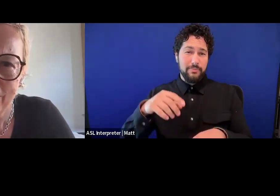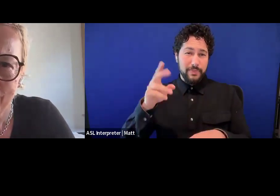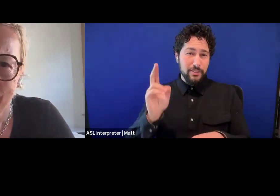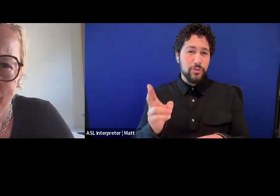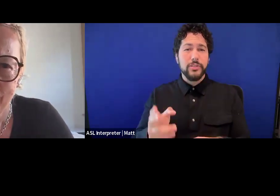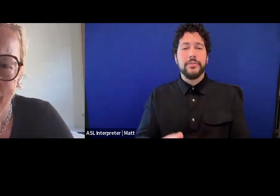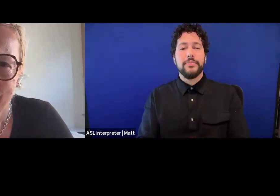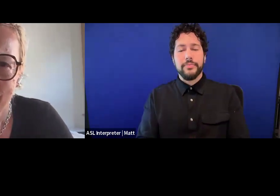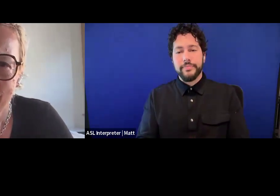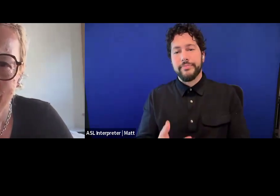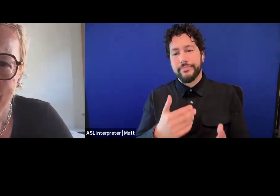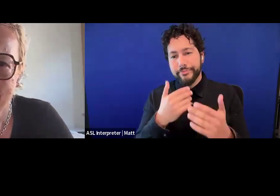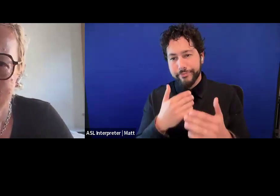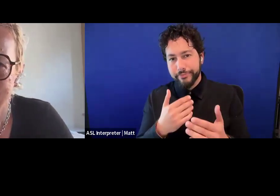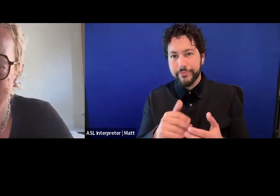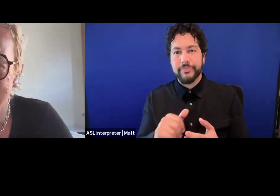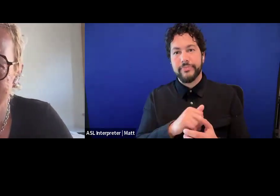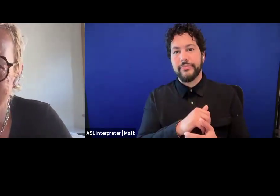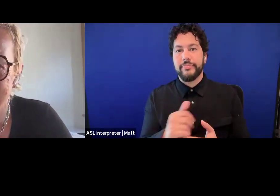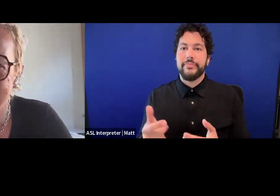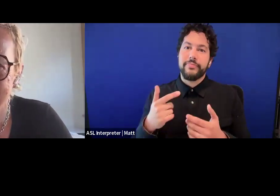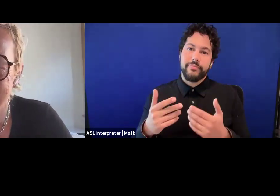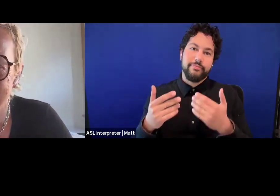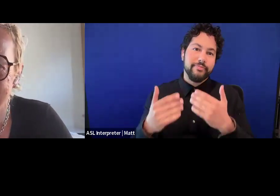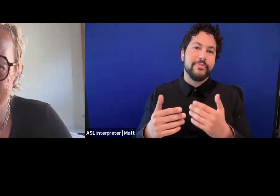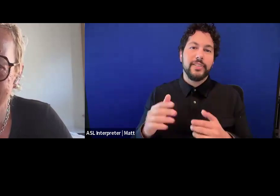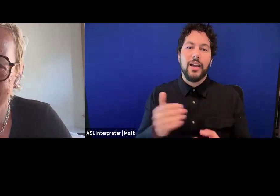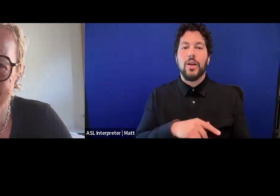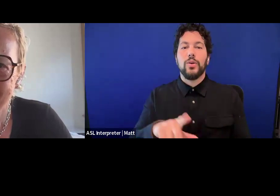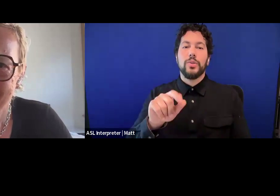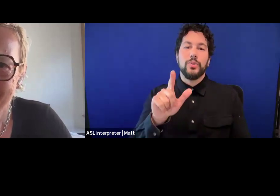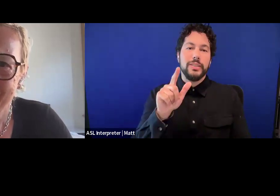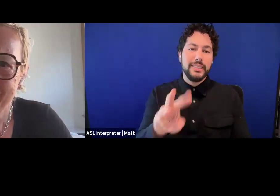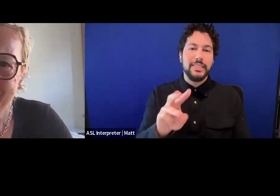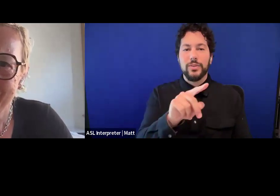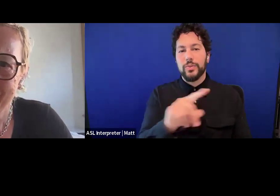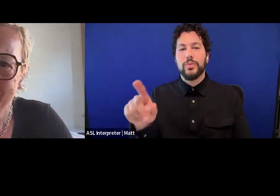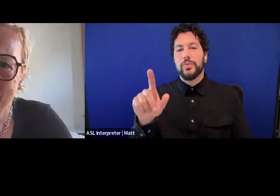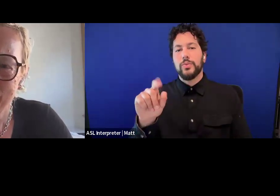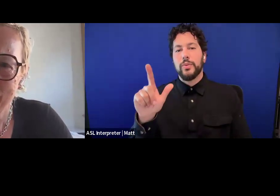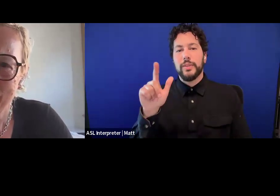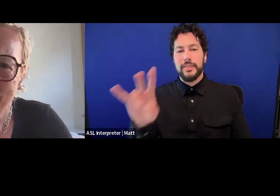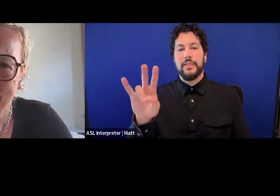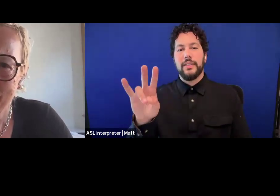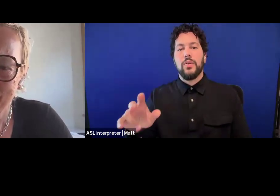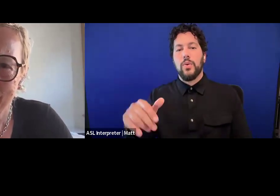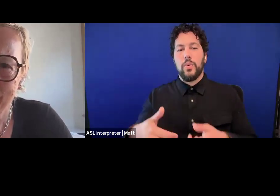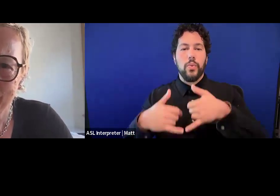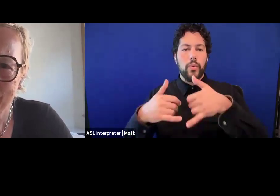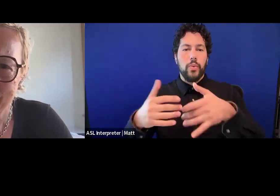Thank you, another shout out to our 2026-2027, um, award winners and fellows from this year.